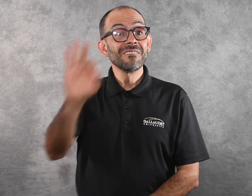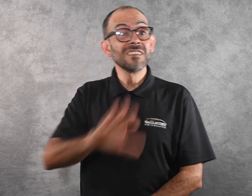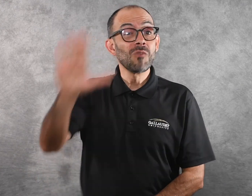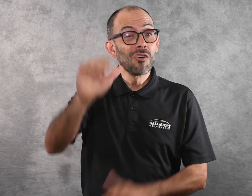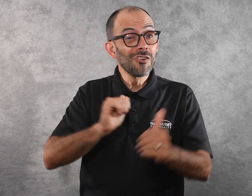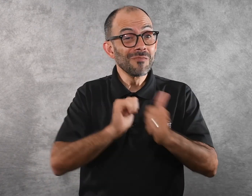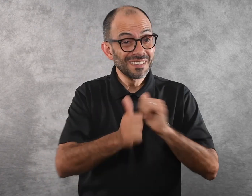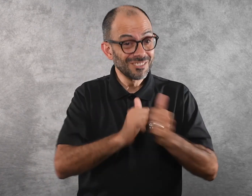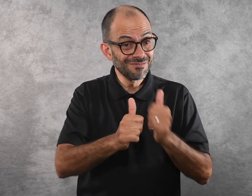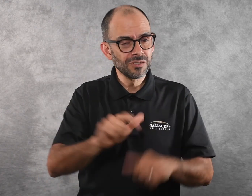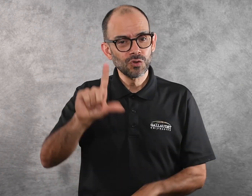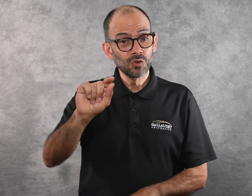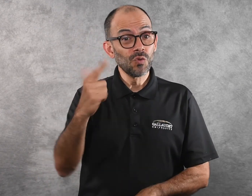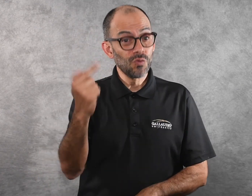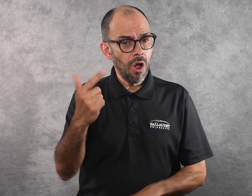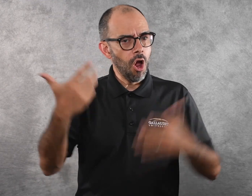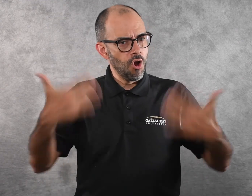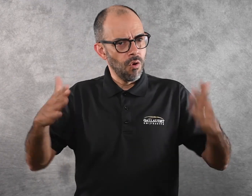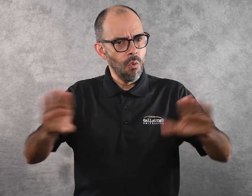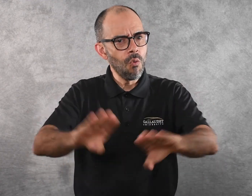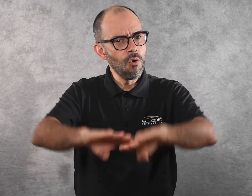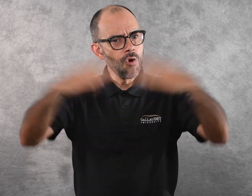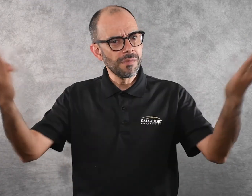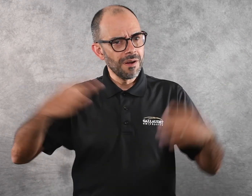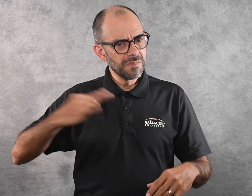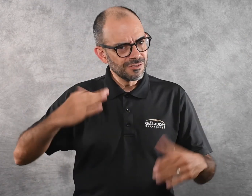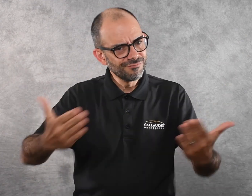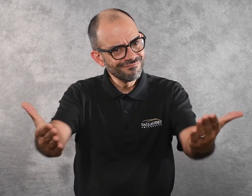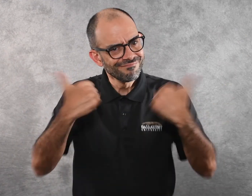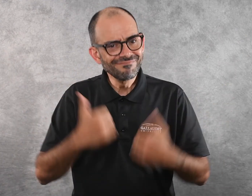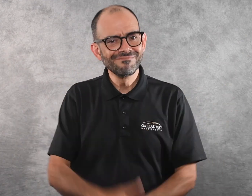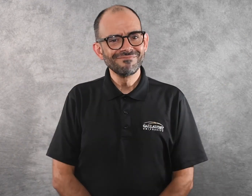The Fulbright competition for 2021 is already open for applications